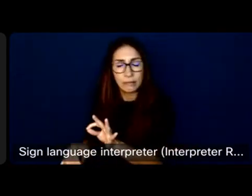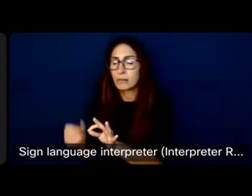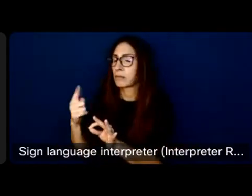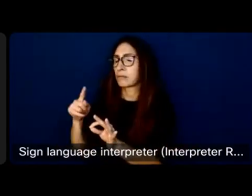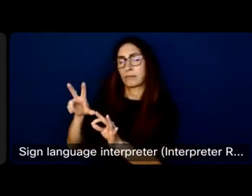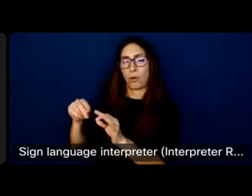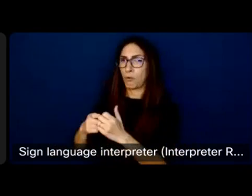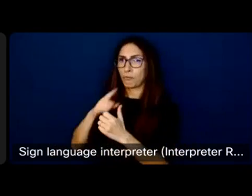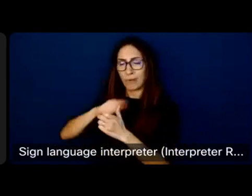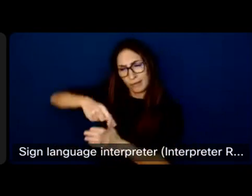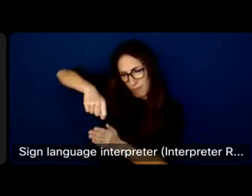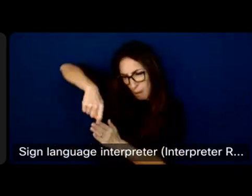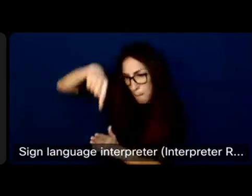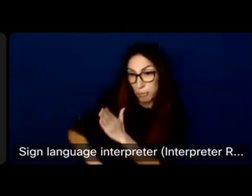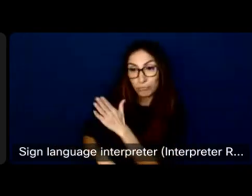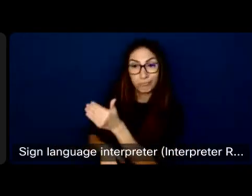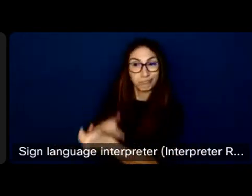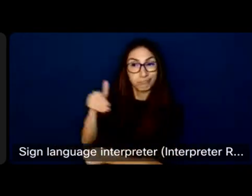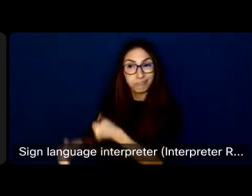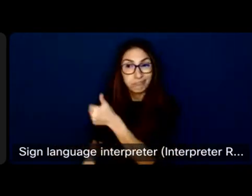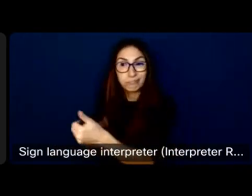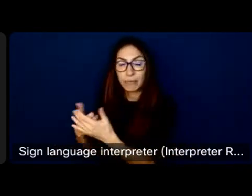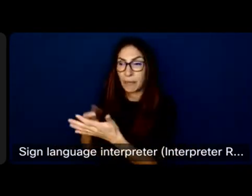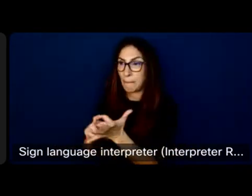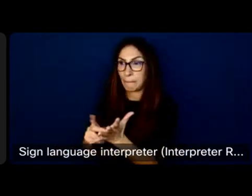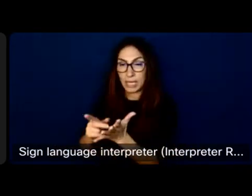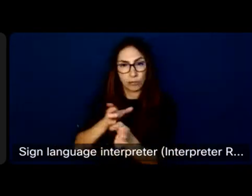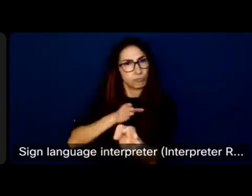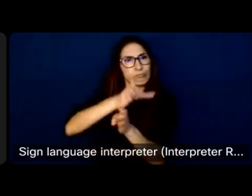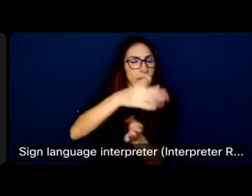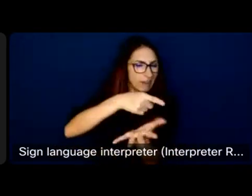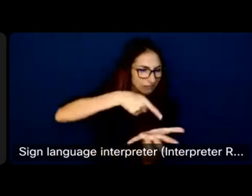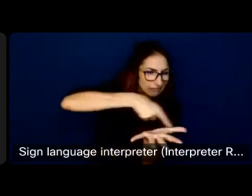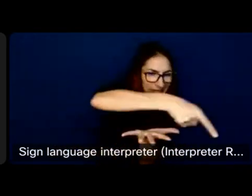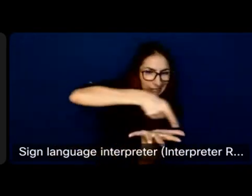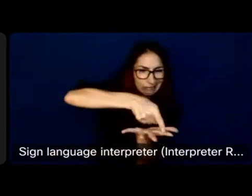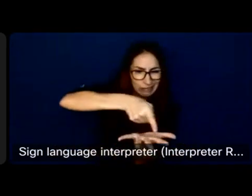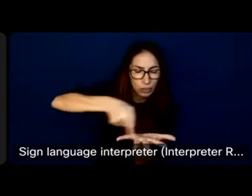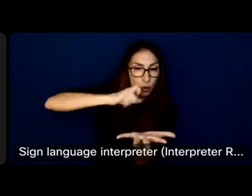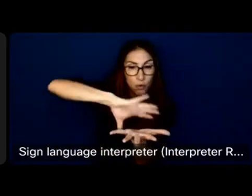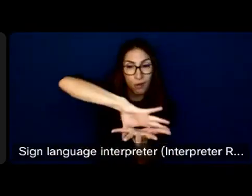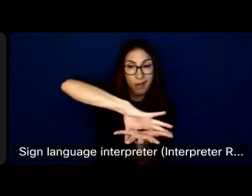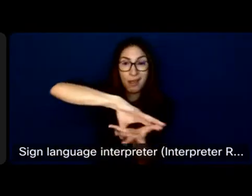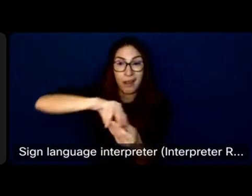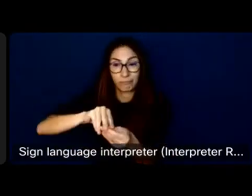concern that requires multidisciplinary intervention and that is where our social workers come in. That's where